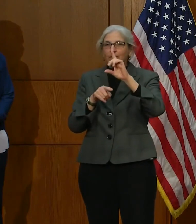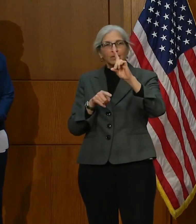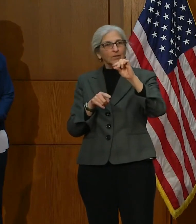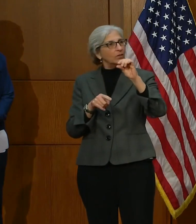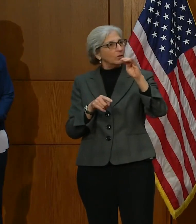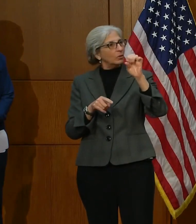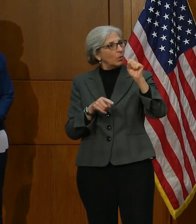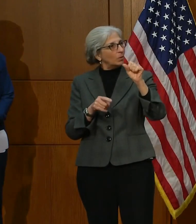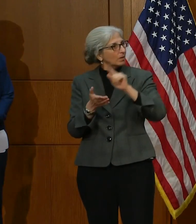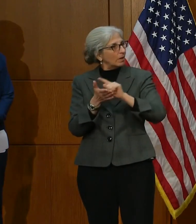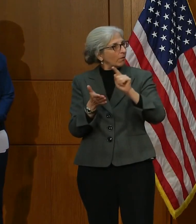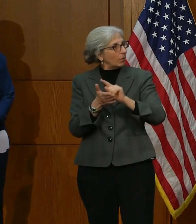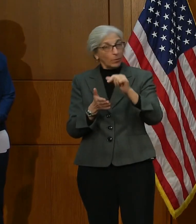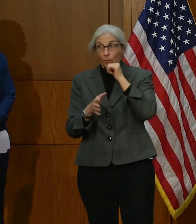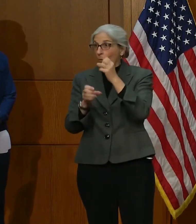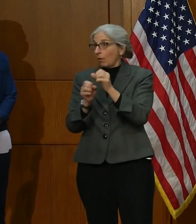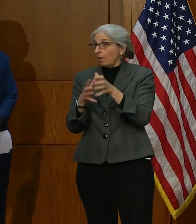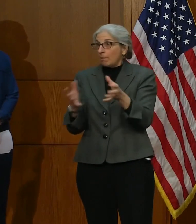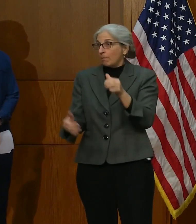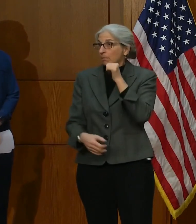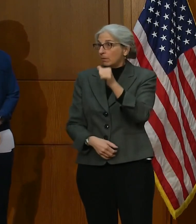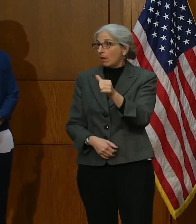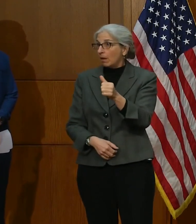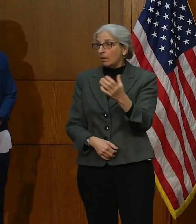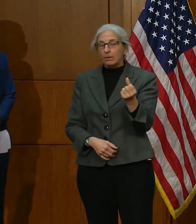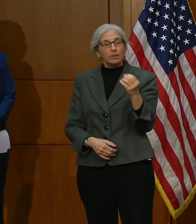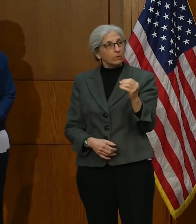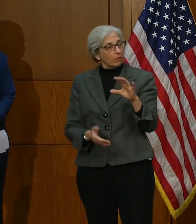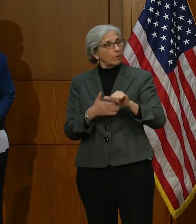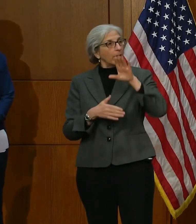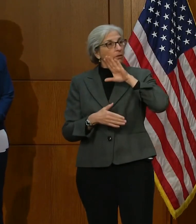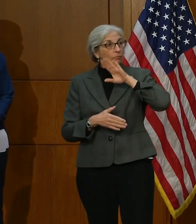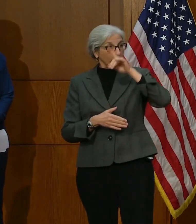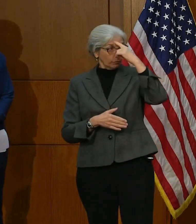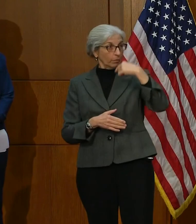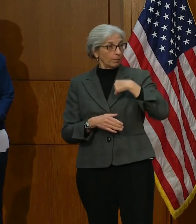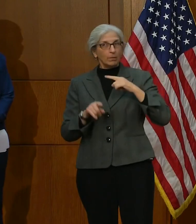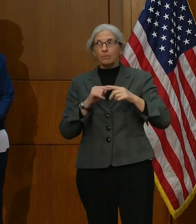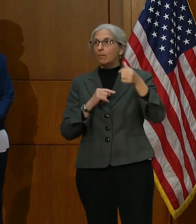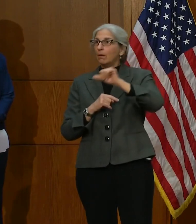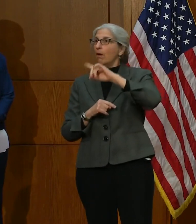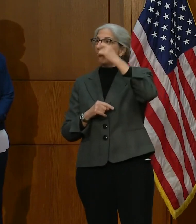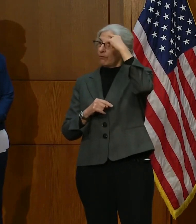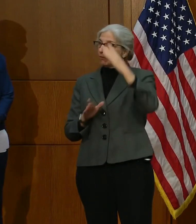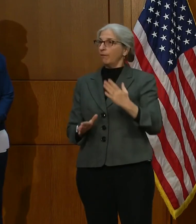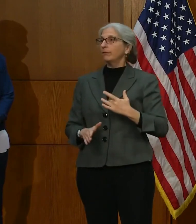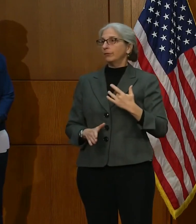DOSES PER WEEK. SO WE HAVE A LARGE DELTA THERE. THAT'S